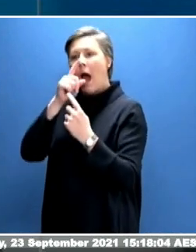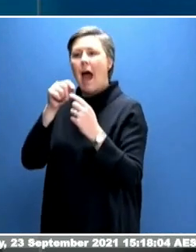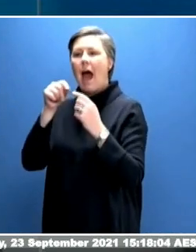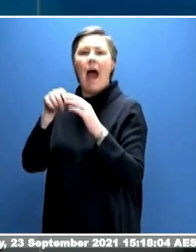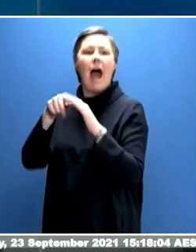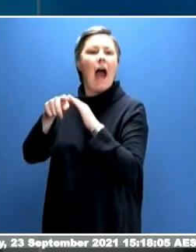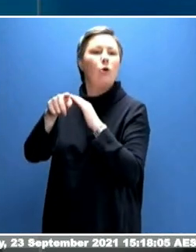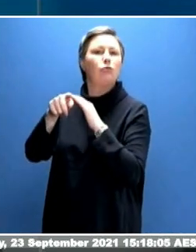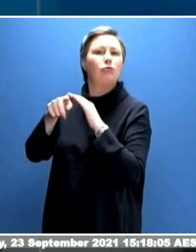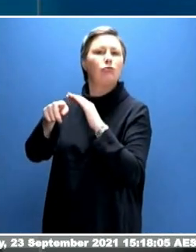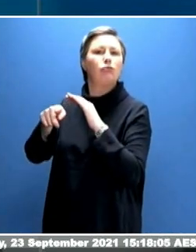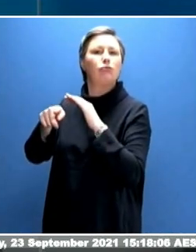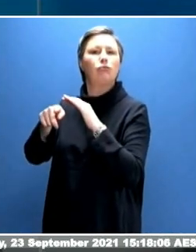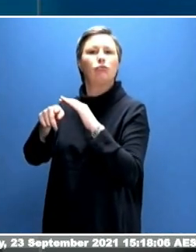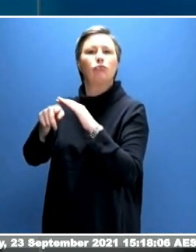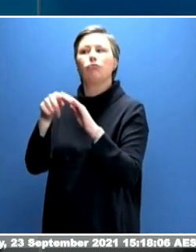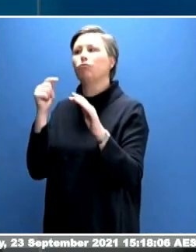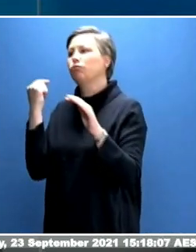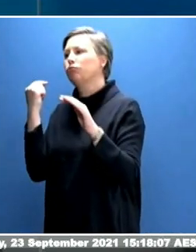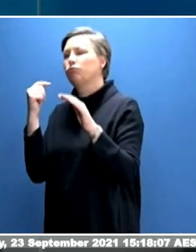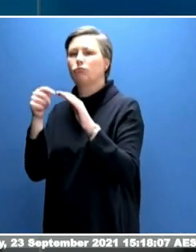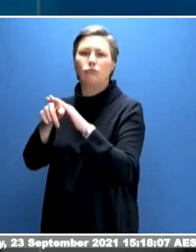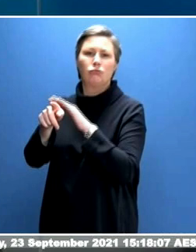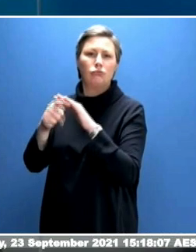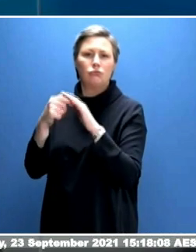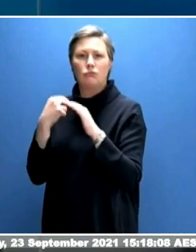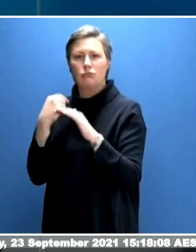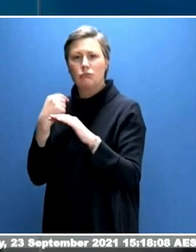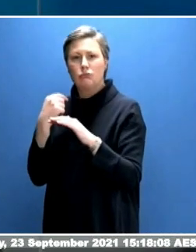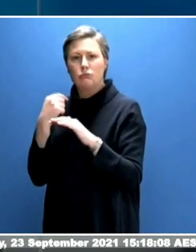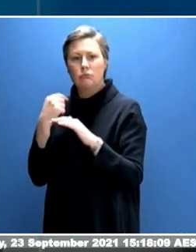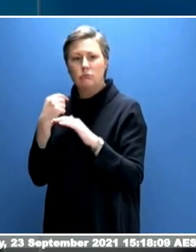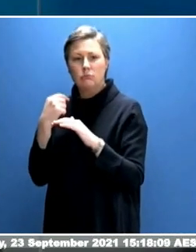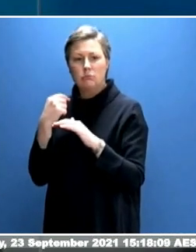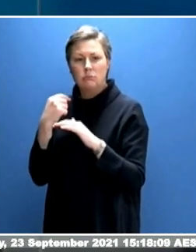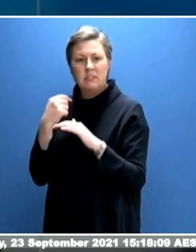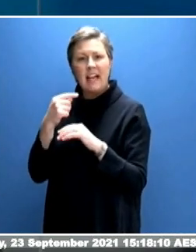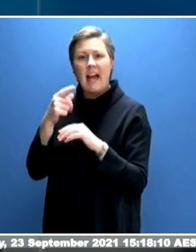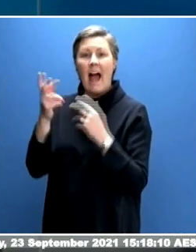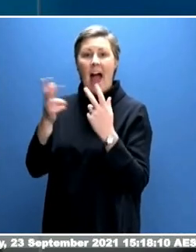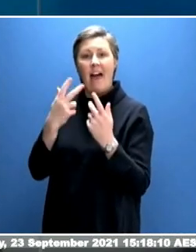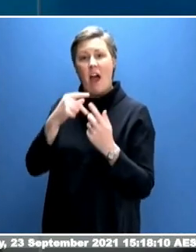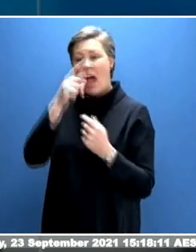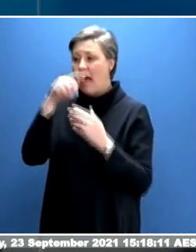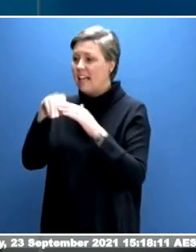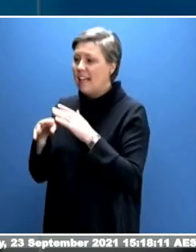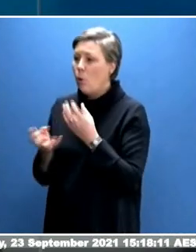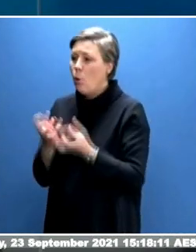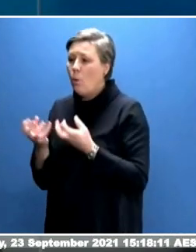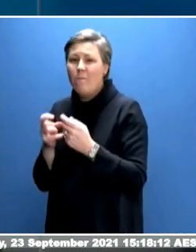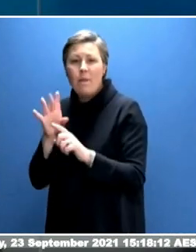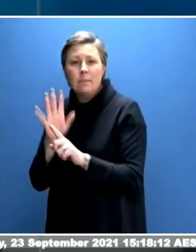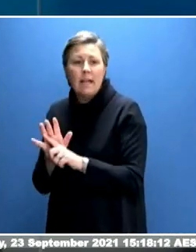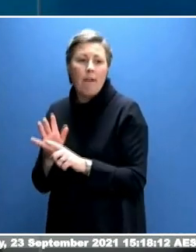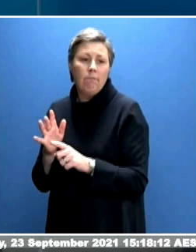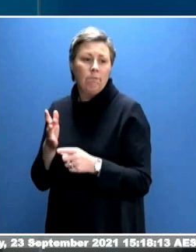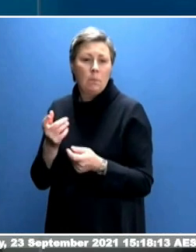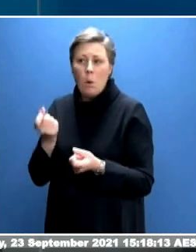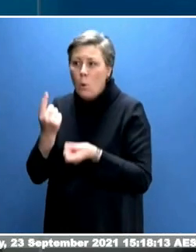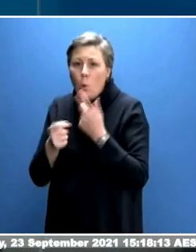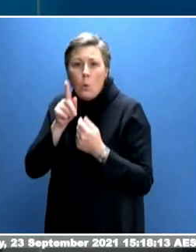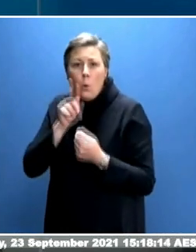kitchen and access implements, knives, cooking, boiling water, and essentially